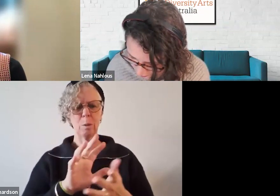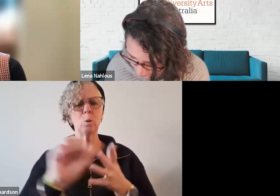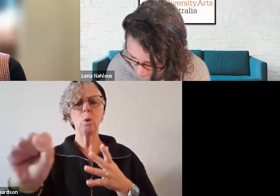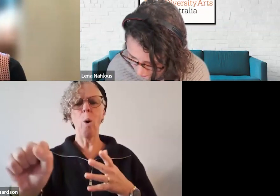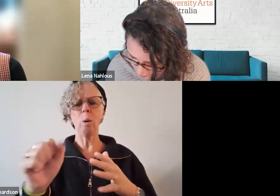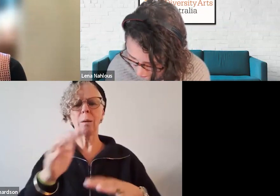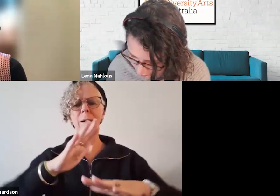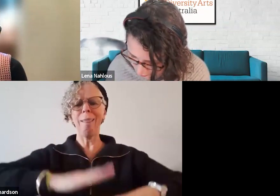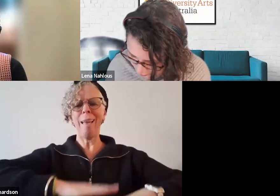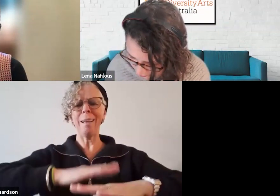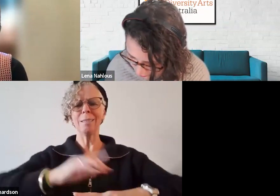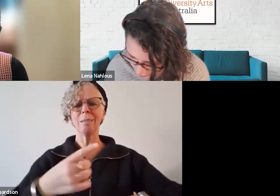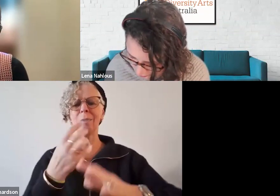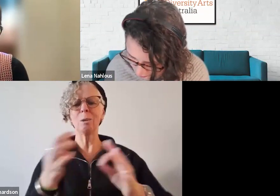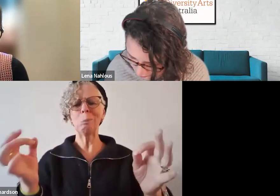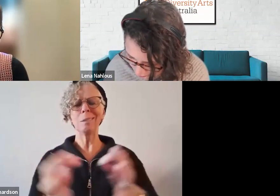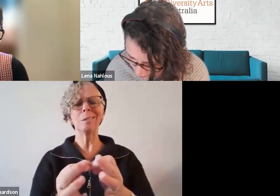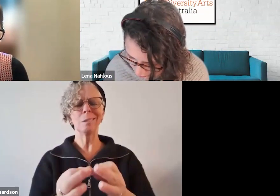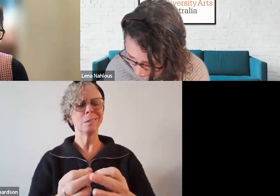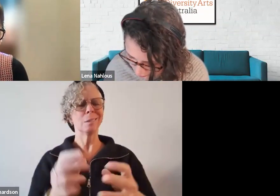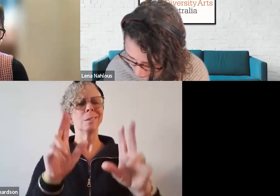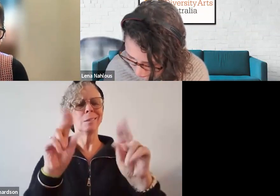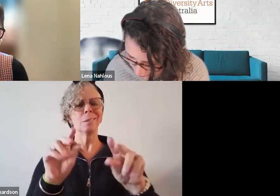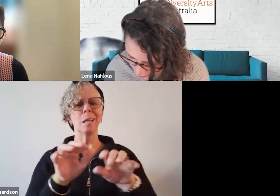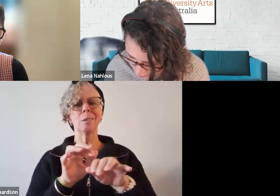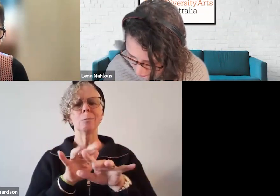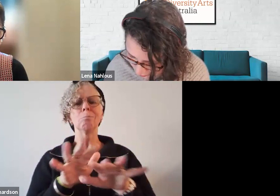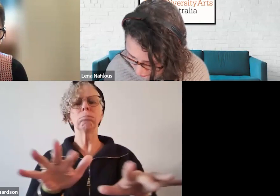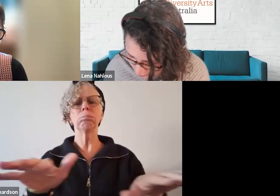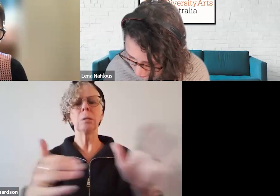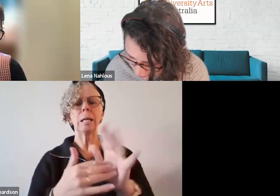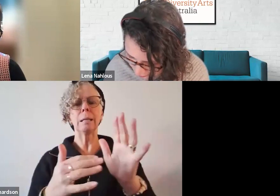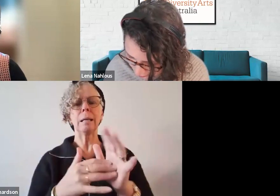and that evolved very quickly into a migrant multicultural nation.